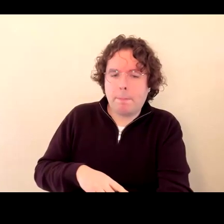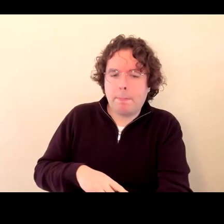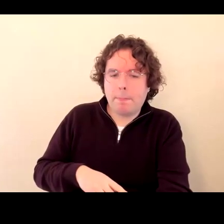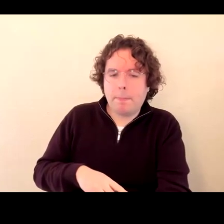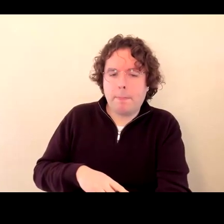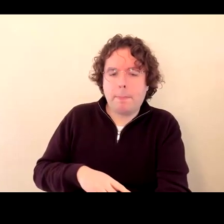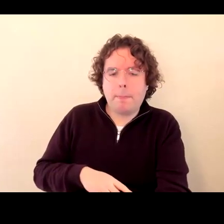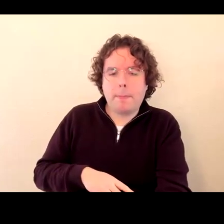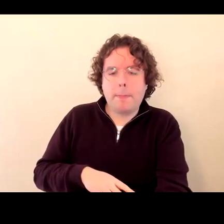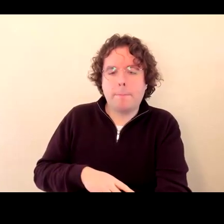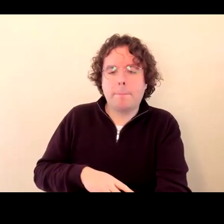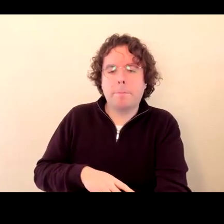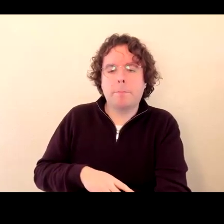Sorry about that. Let me try again.